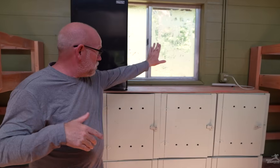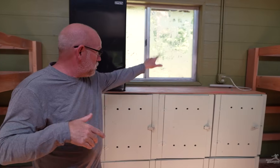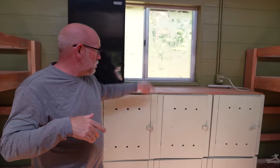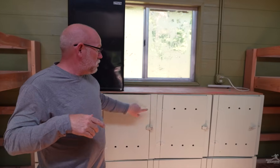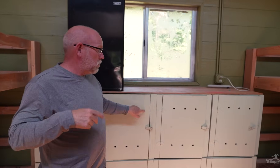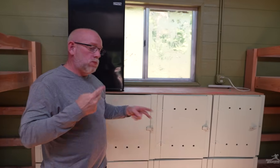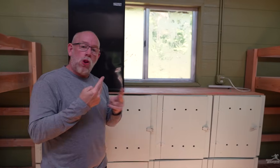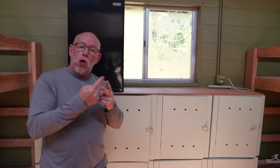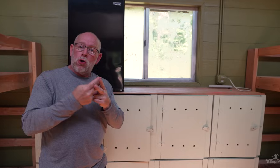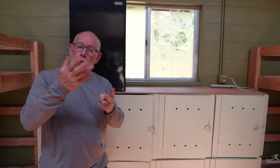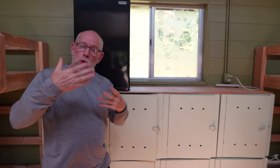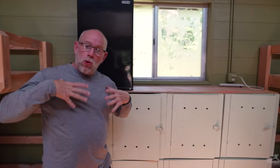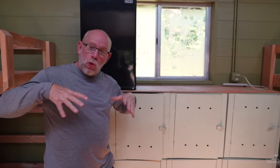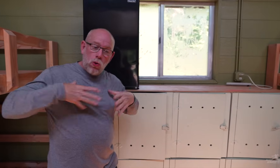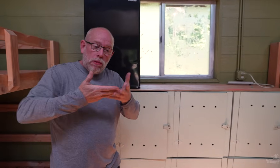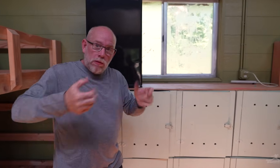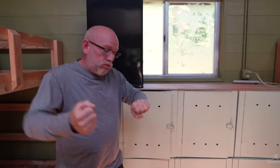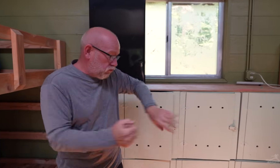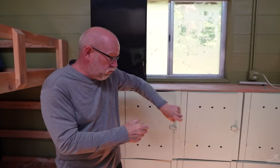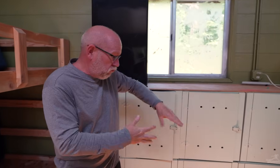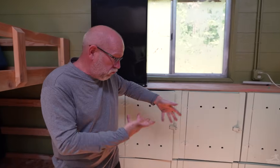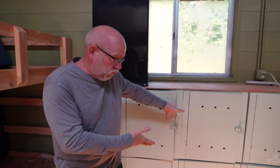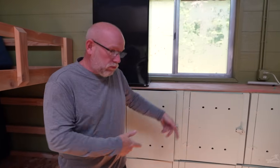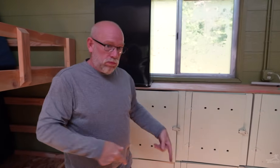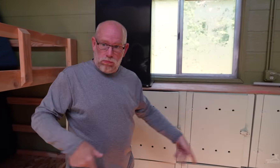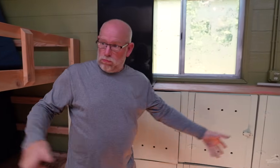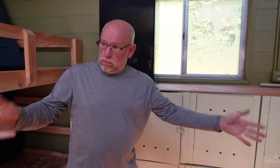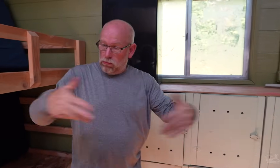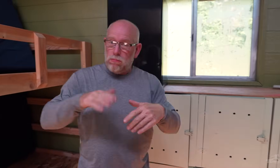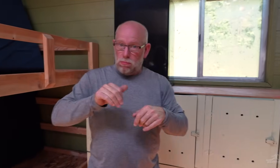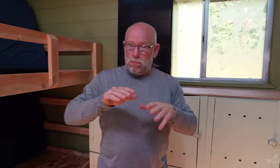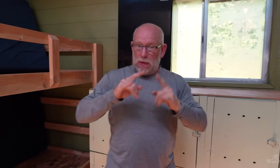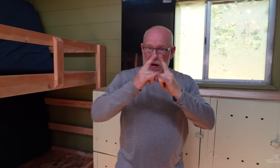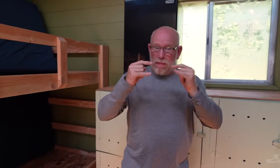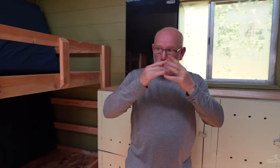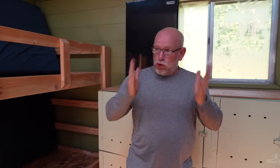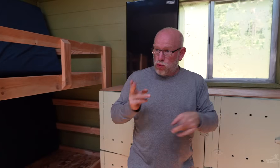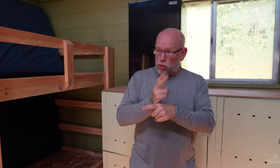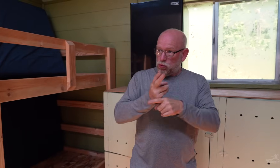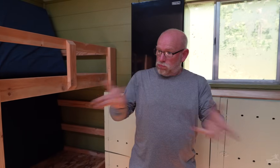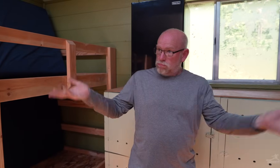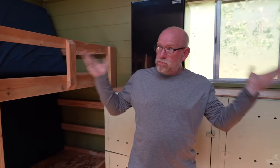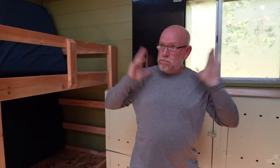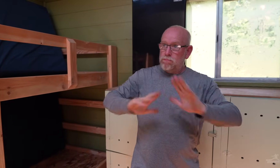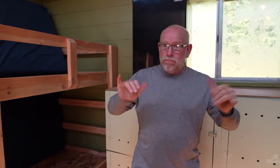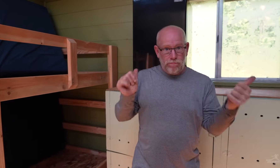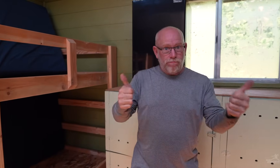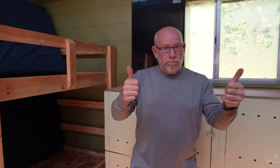Here’s a locker where people can store their clothes. This is what campers use.